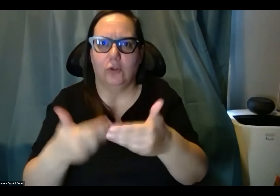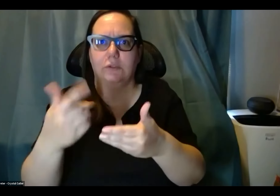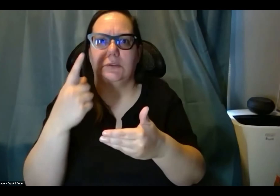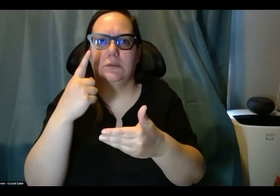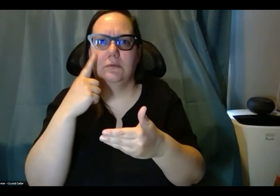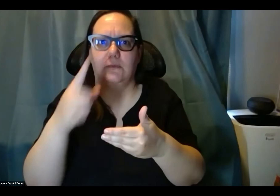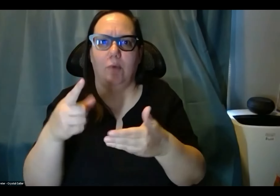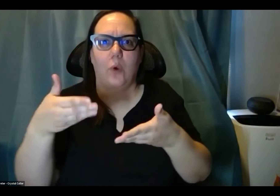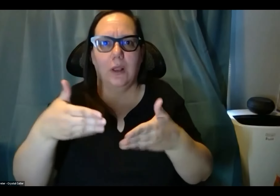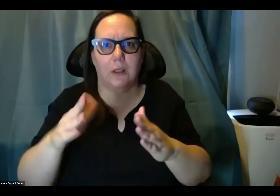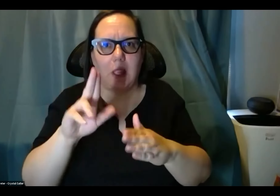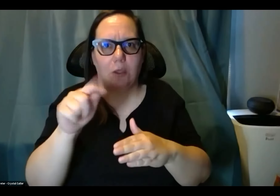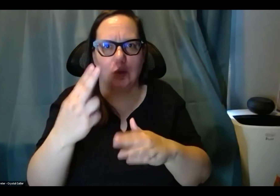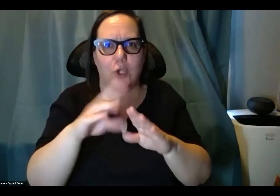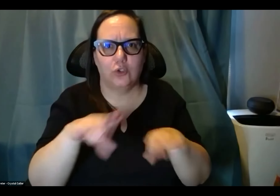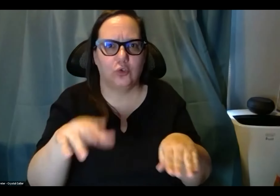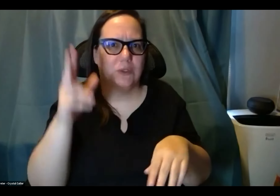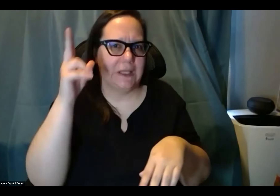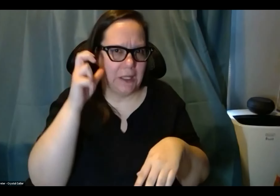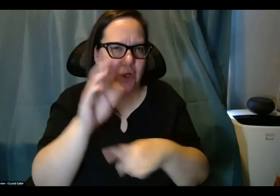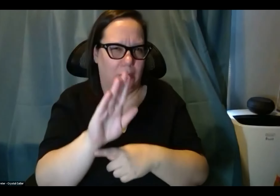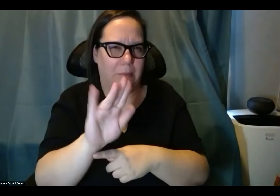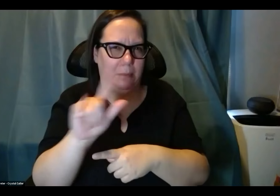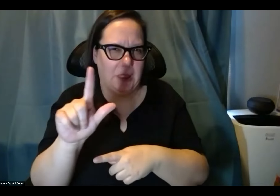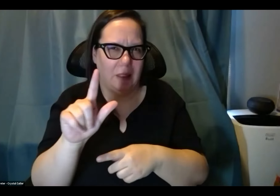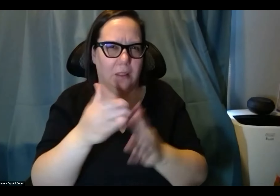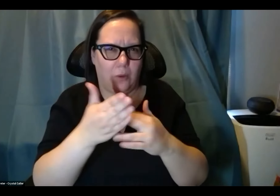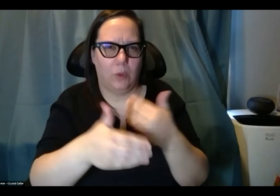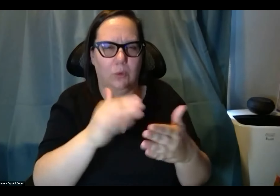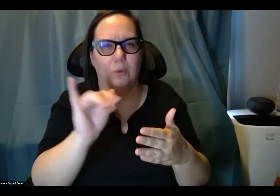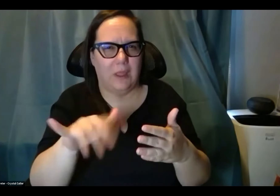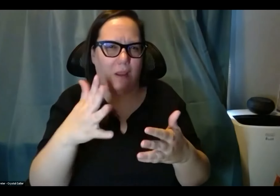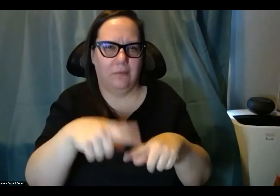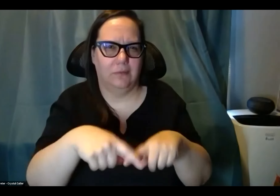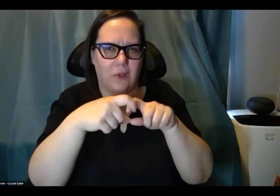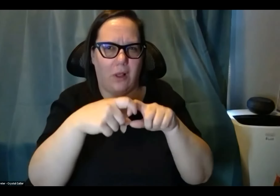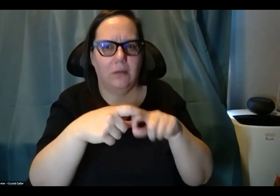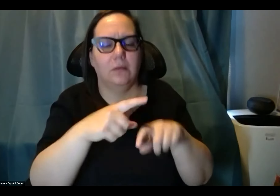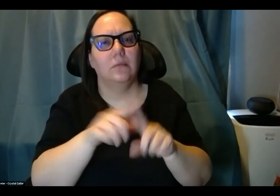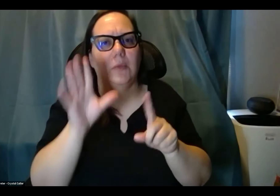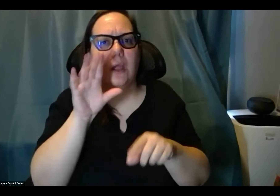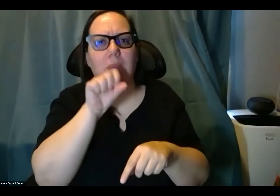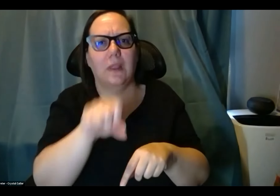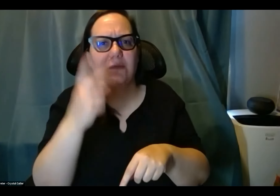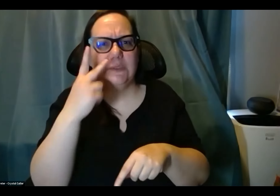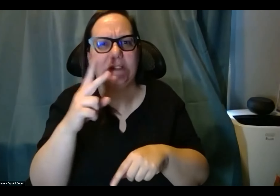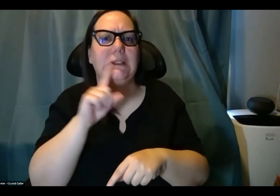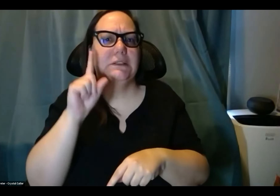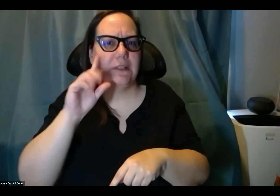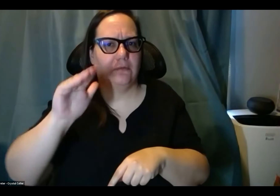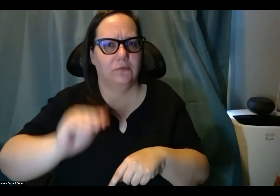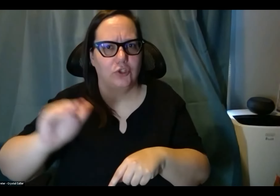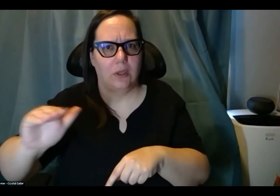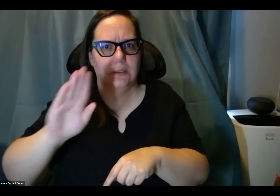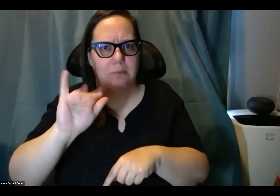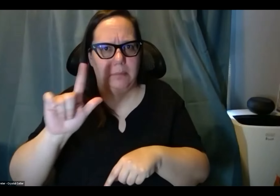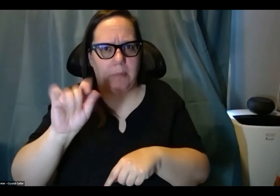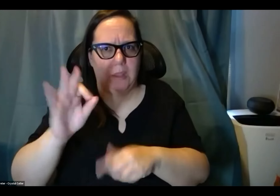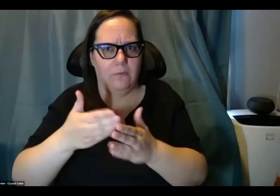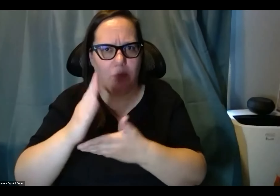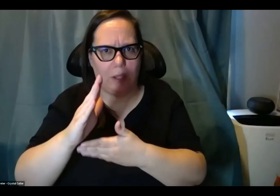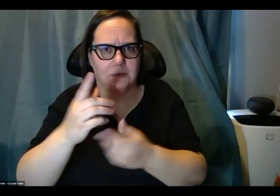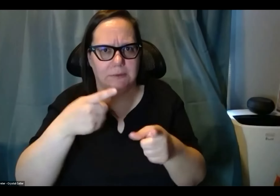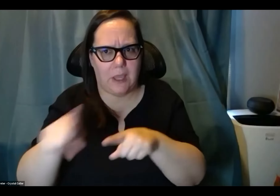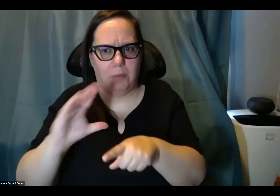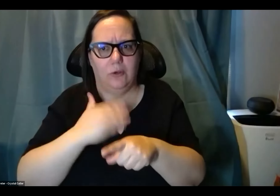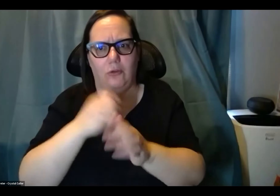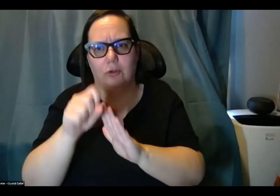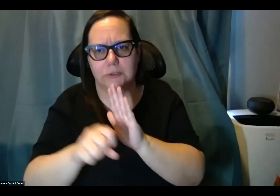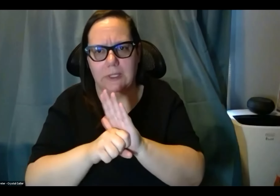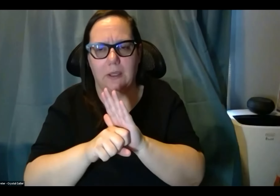children hear Bill that has been stalled I would love Deaf Bill of Rights come in to